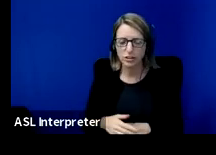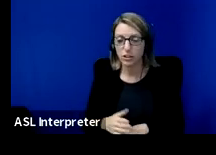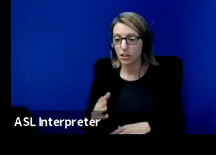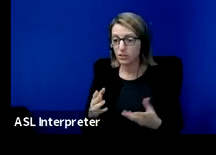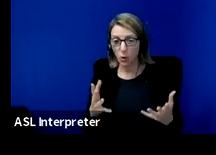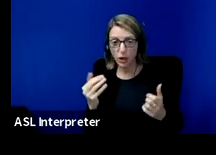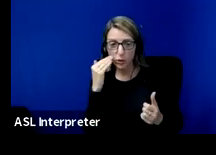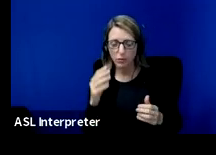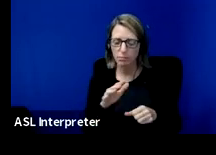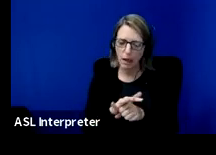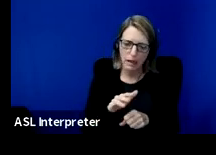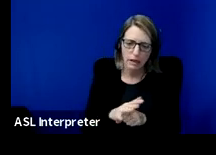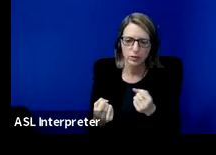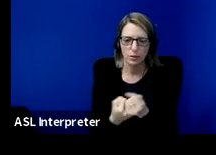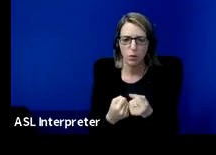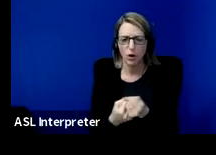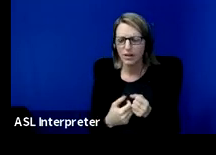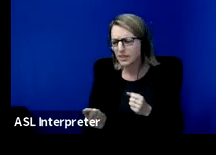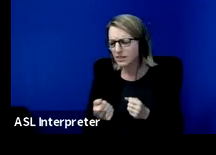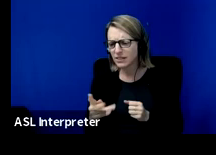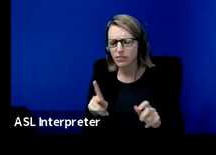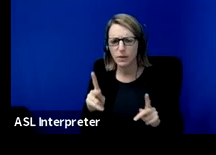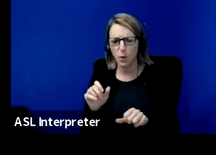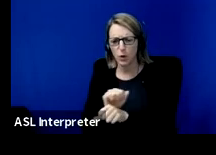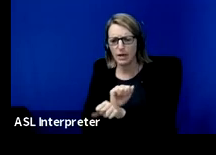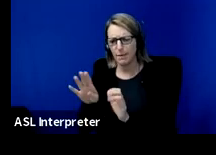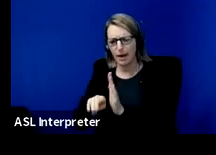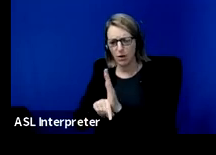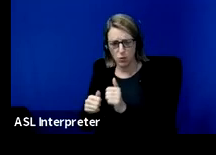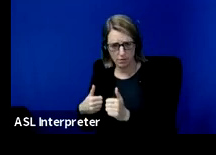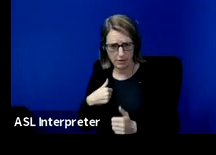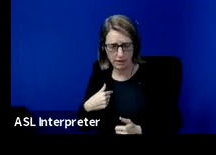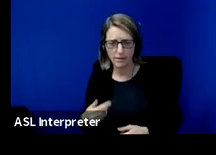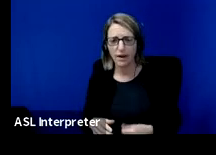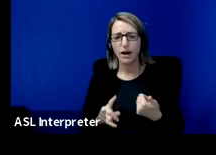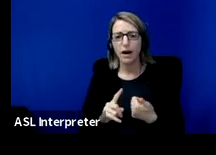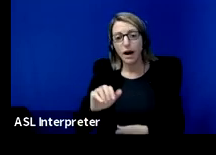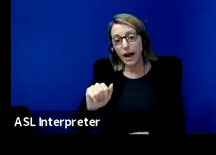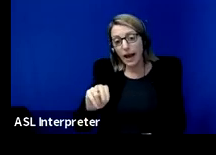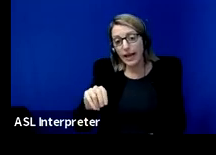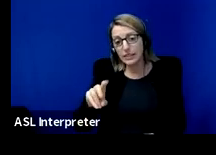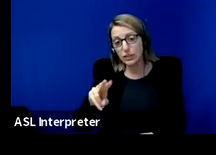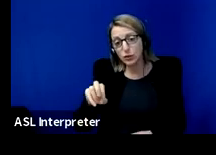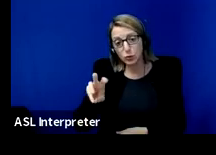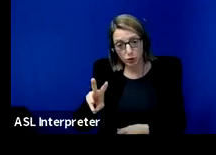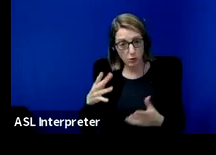ESD 112-- Kristina Wambold: Today I have several people on the line with me. I have Andrew, would you like to read. Introduce yourself or say hi.